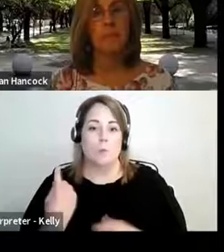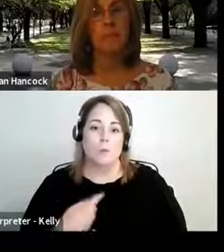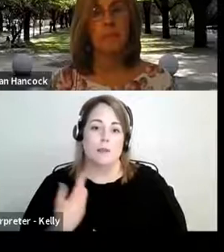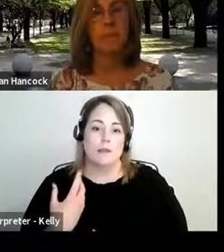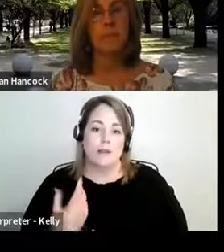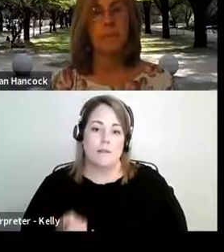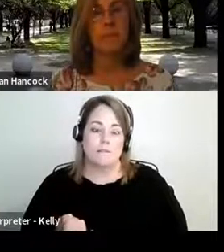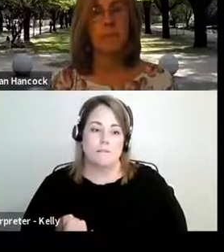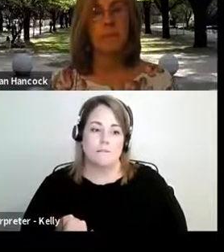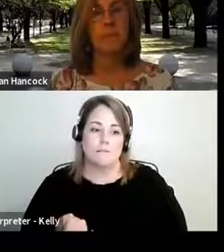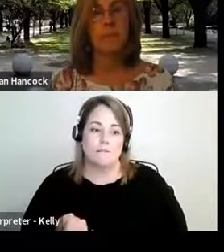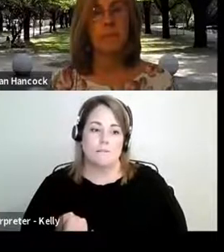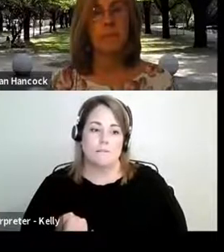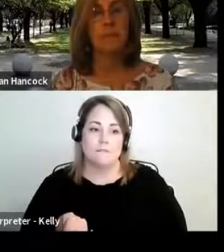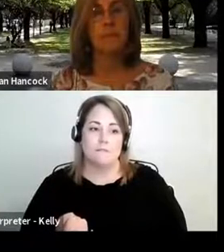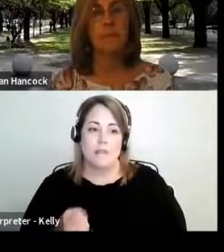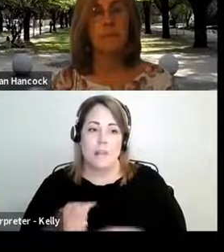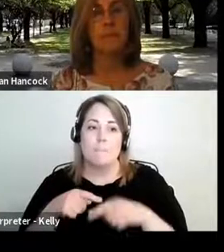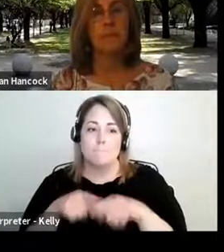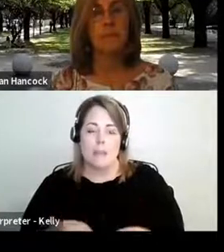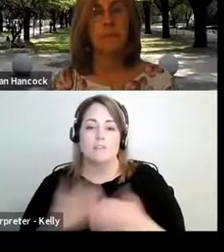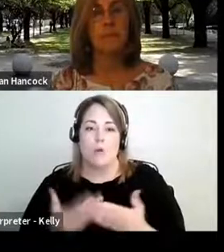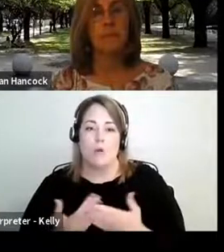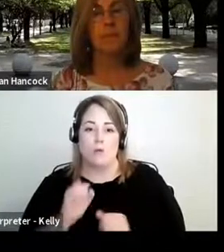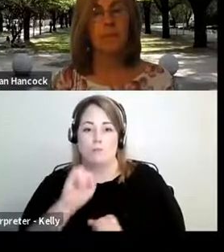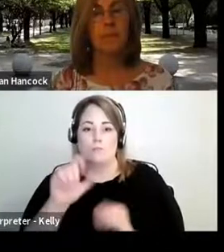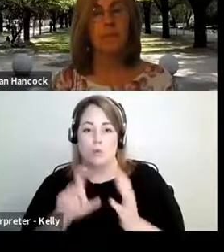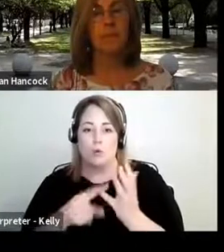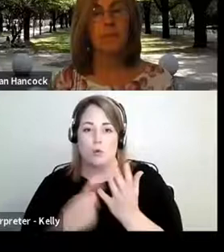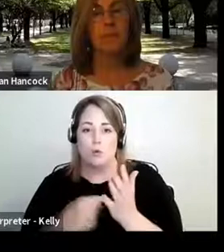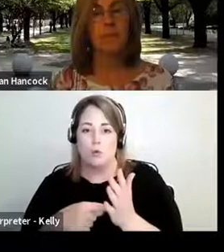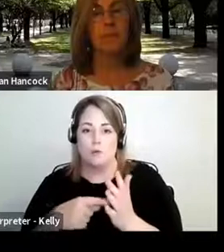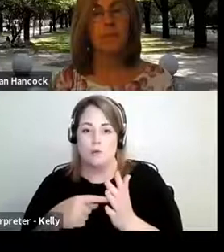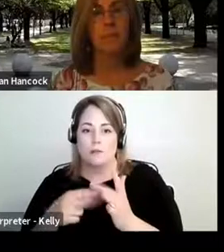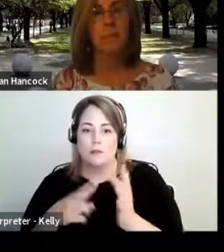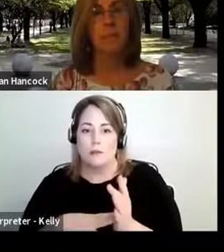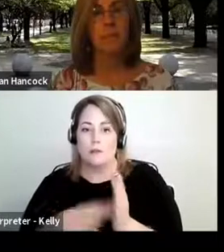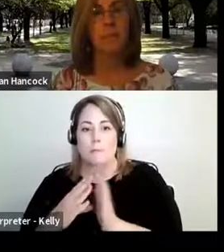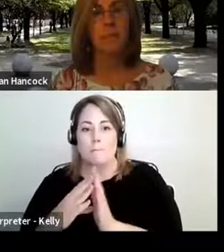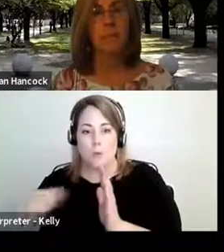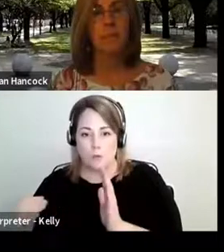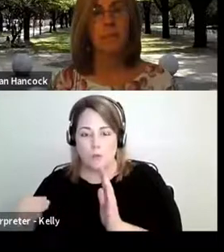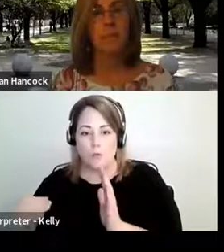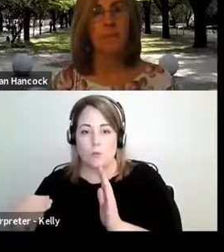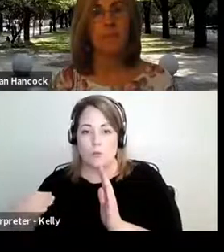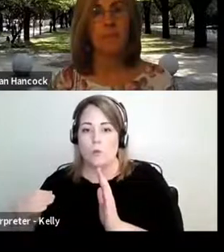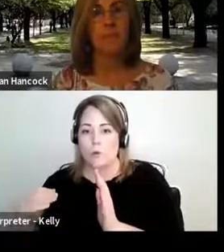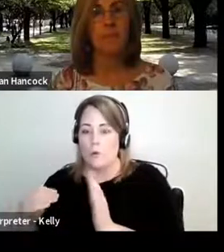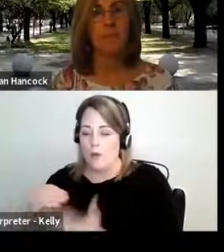based our program a lot on the Curtin model. It really helped to us get started. So all the